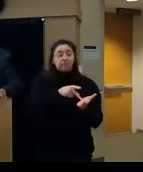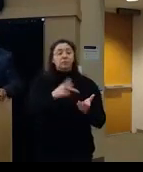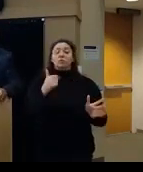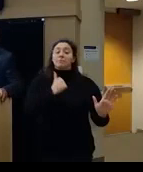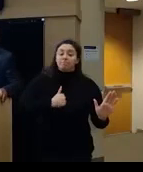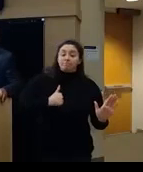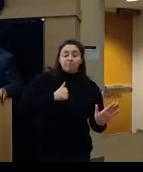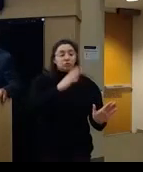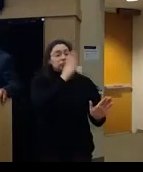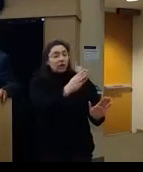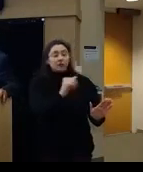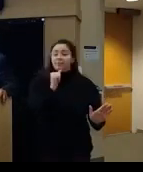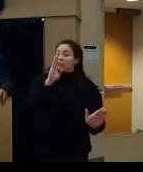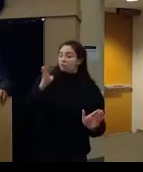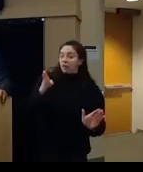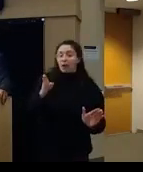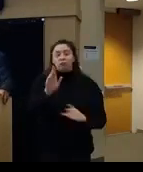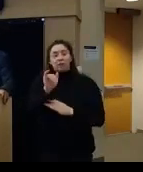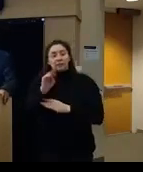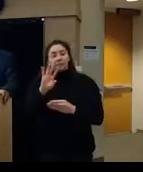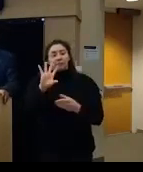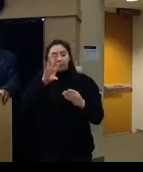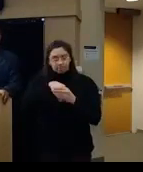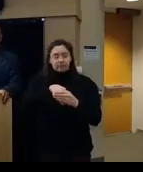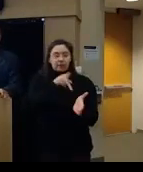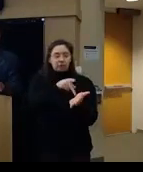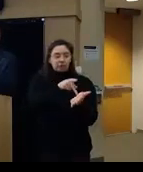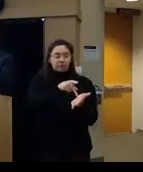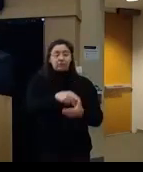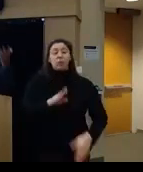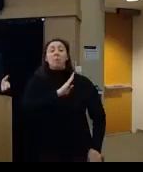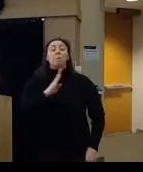direct and indirect Act racism and Psychiatry the APA Board of Trustees apologizes to his members